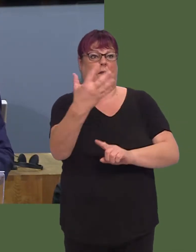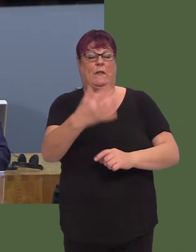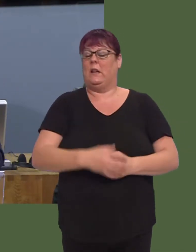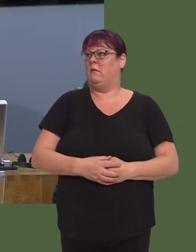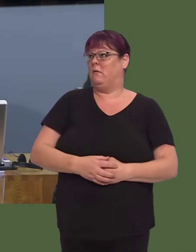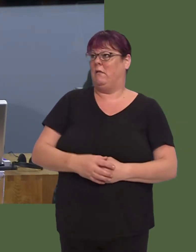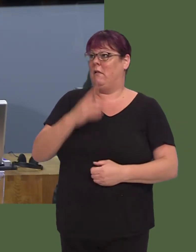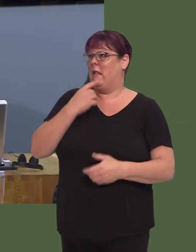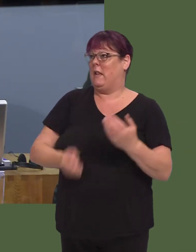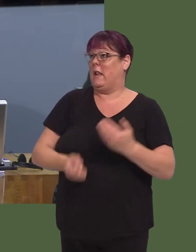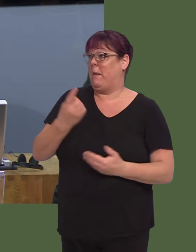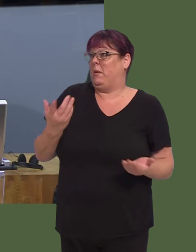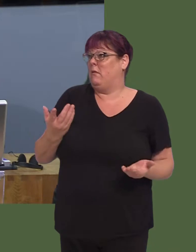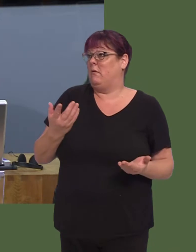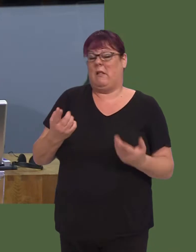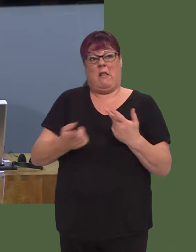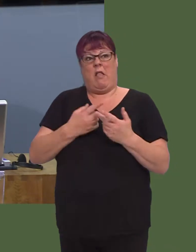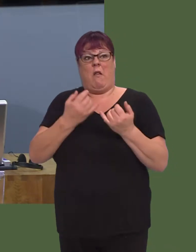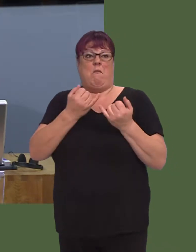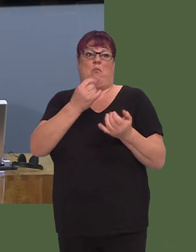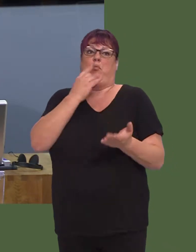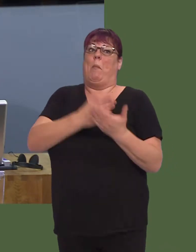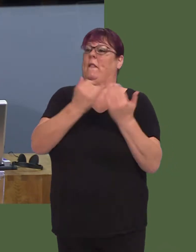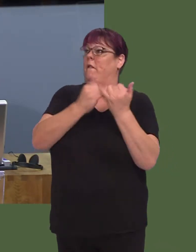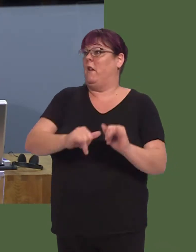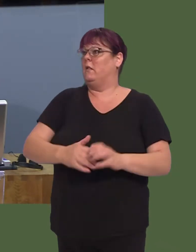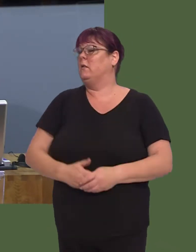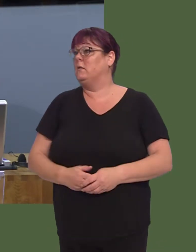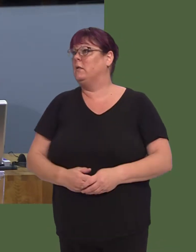Well, that is clearly another broken promise by your Government.